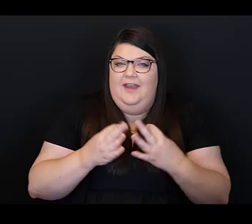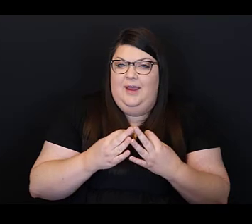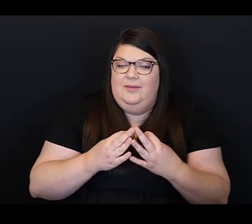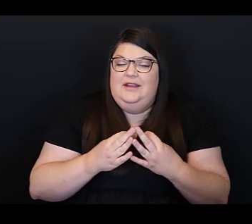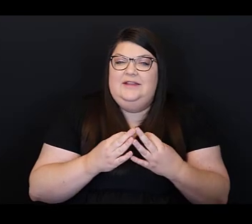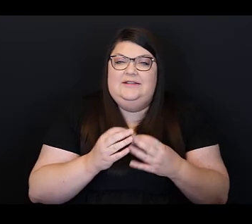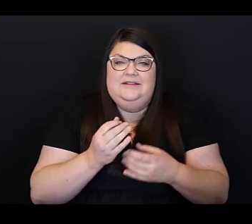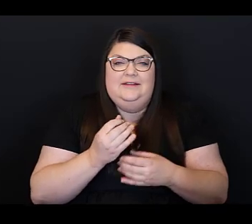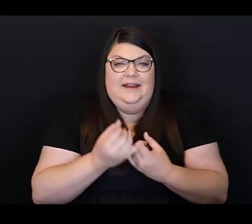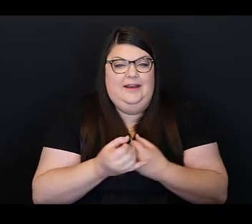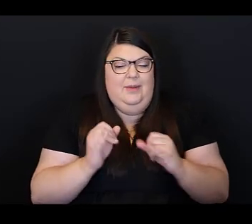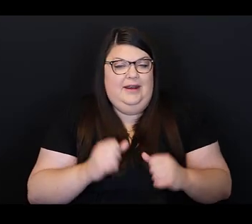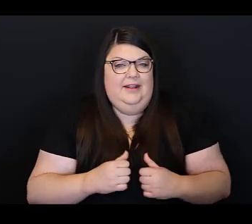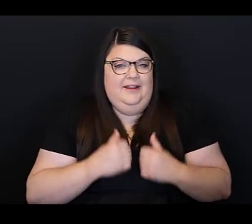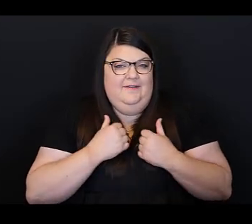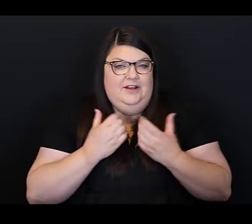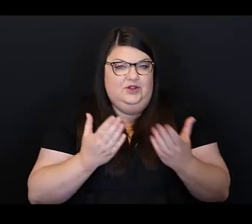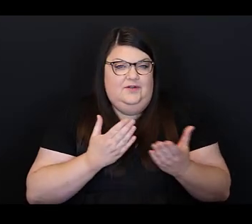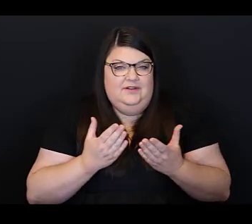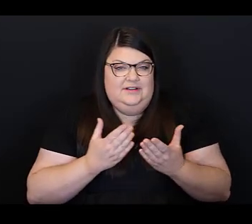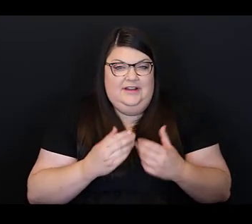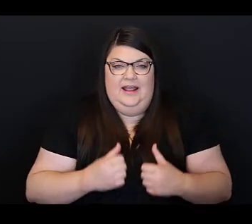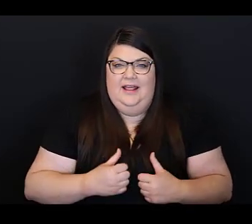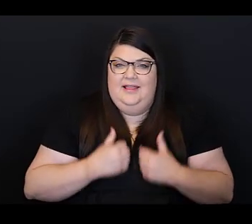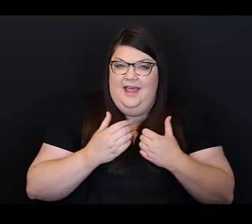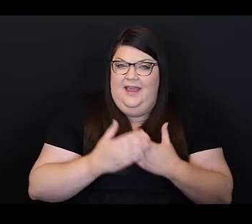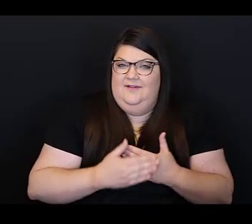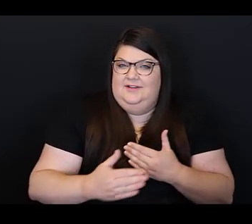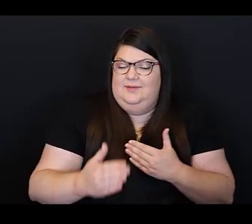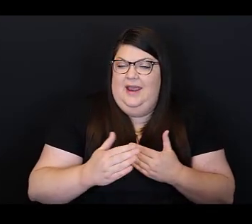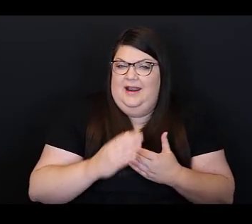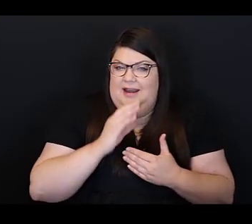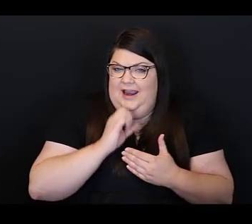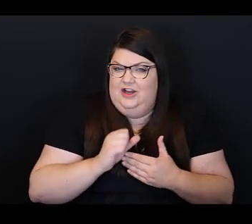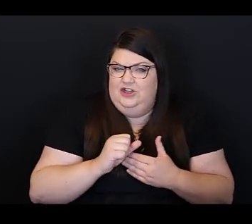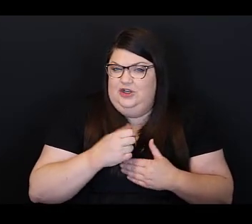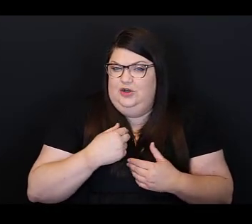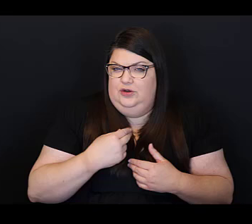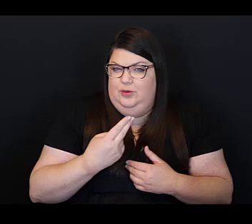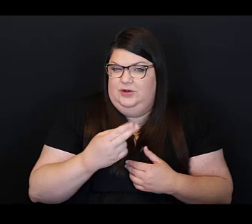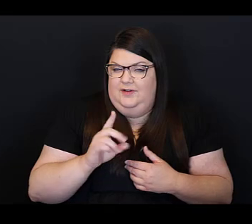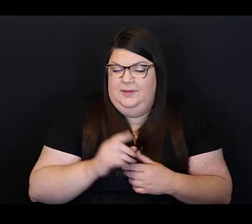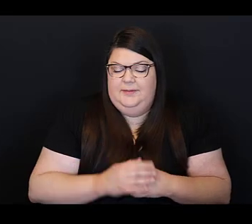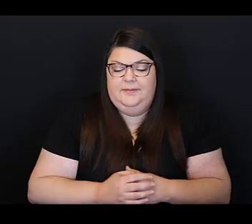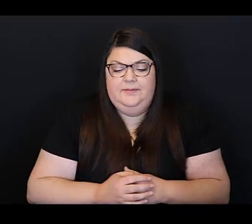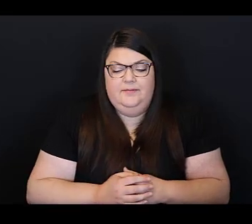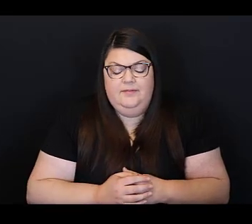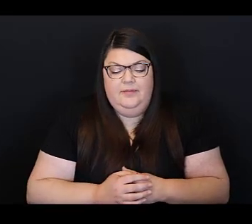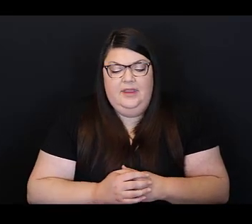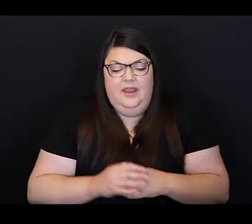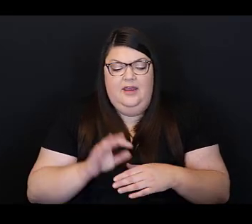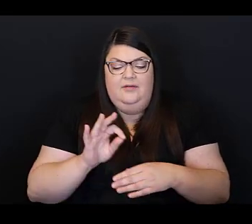independent living services, lifespan aging human development, medical functional and environmental